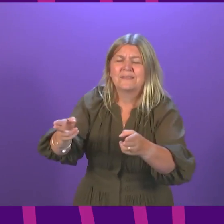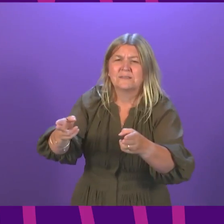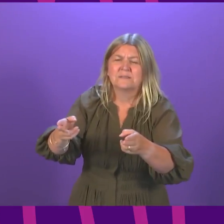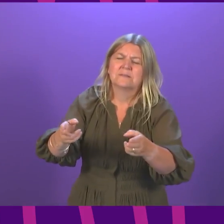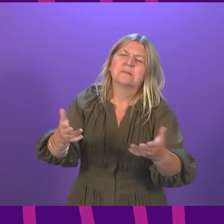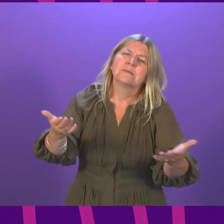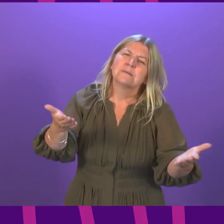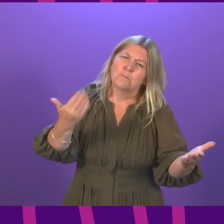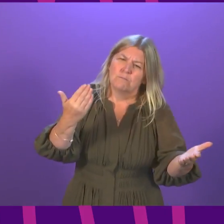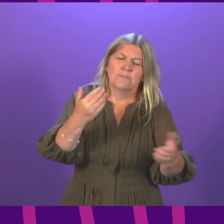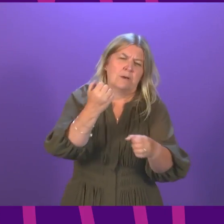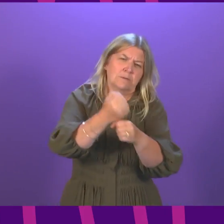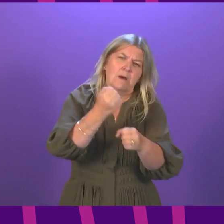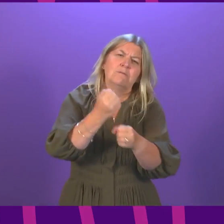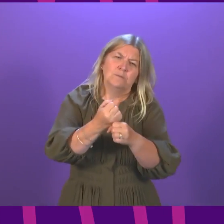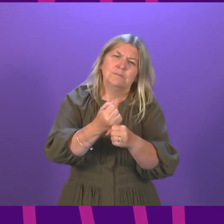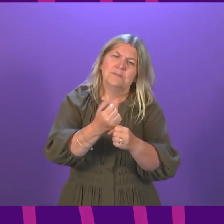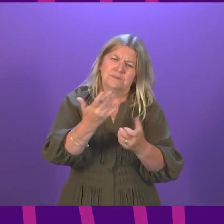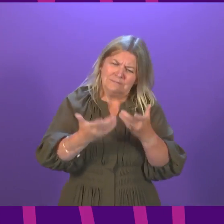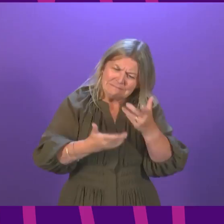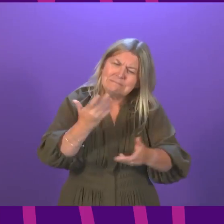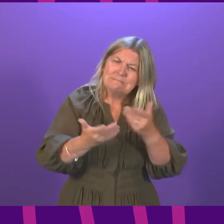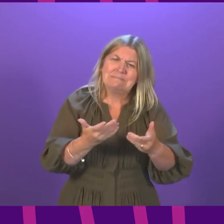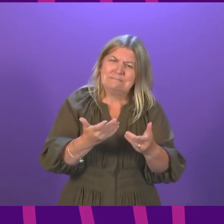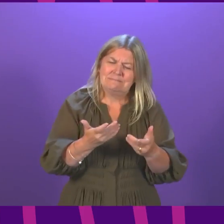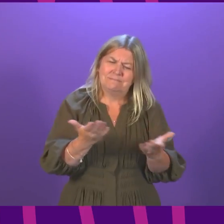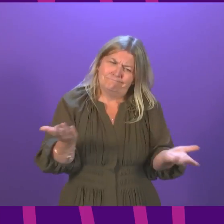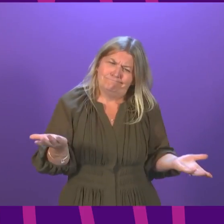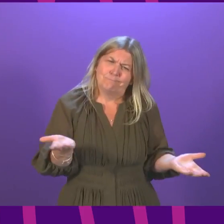consistent with the decisions that the minister takes. Does the minister agree with me that